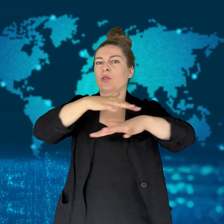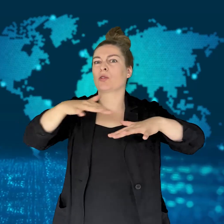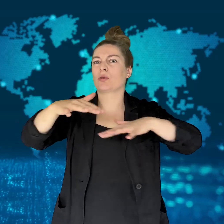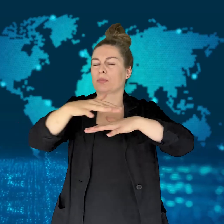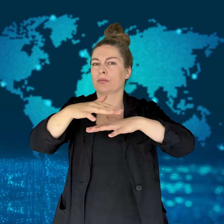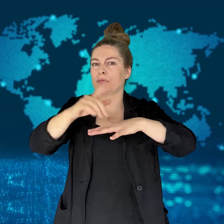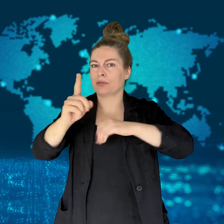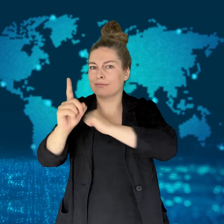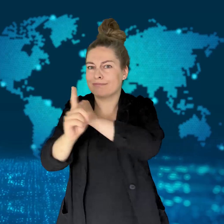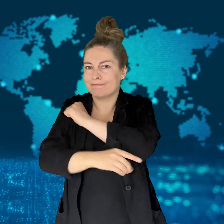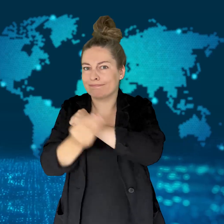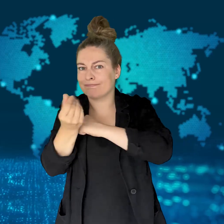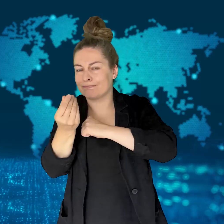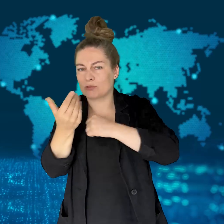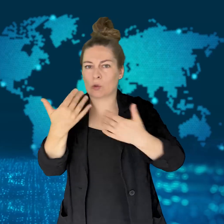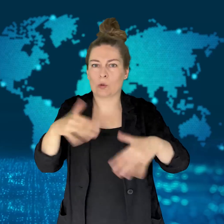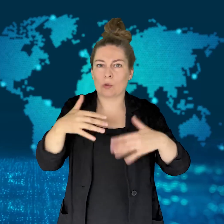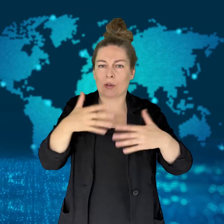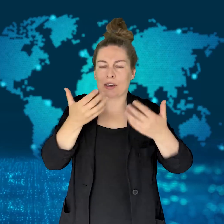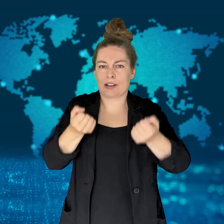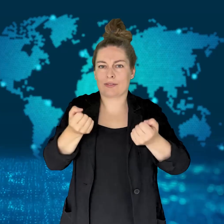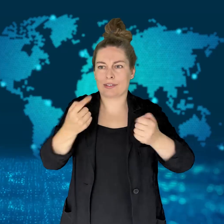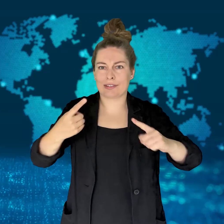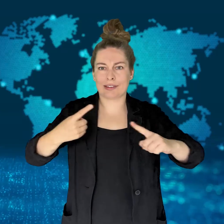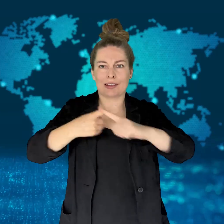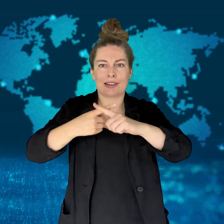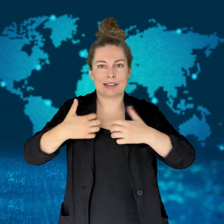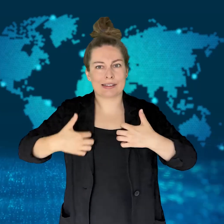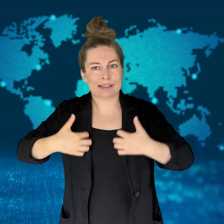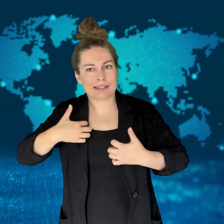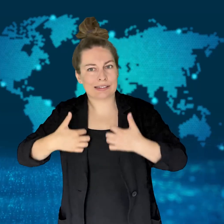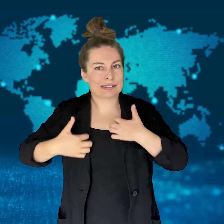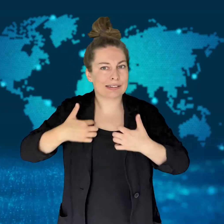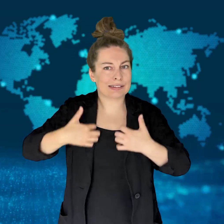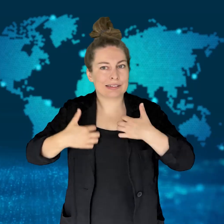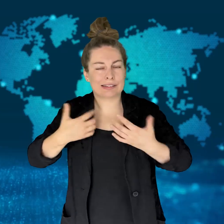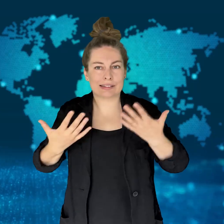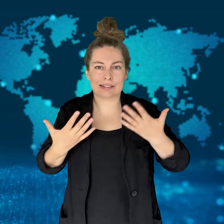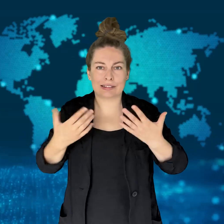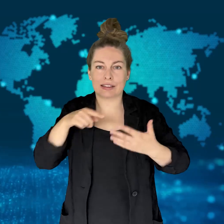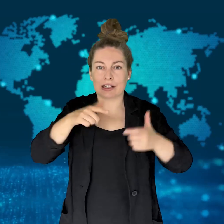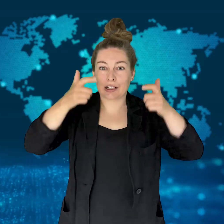the fines sometimes reach thousands of dollars.